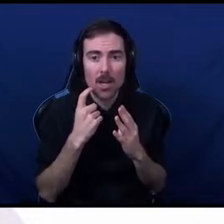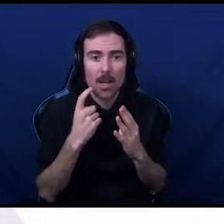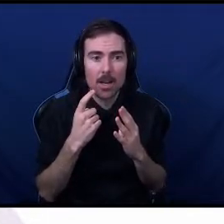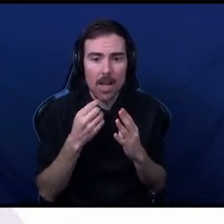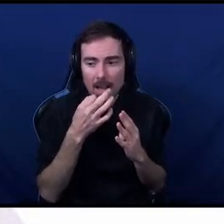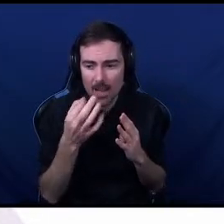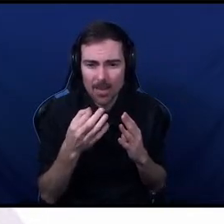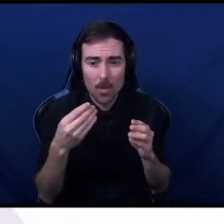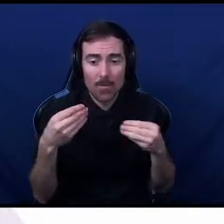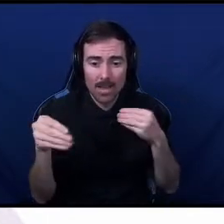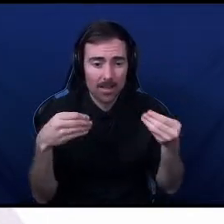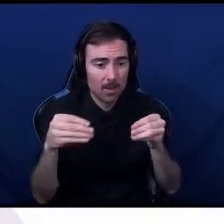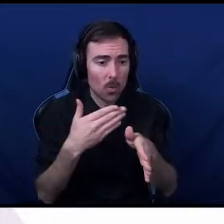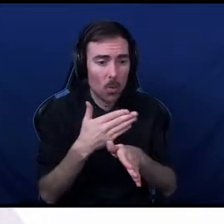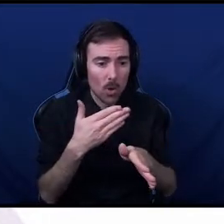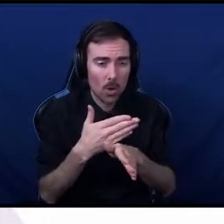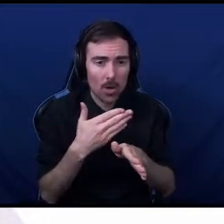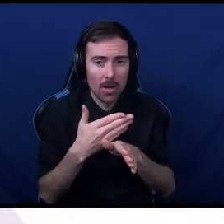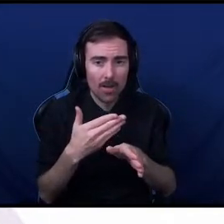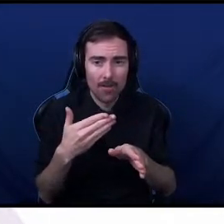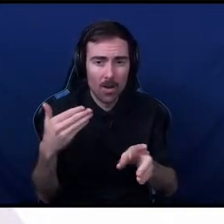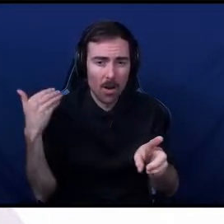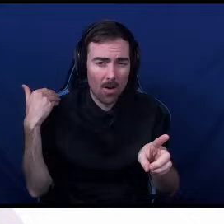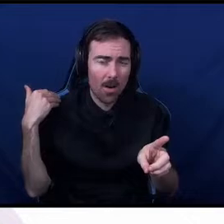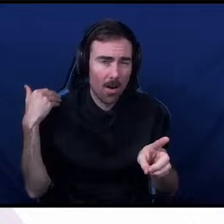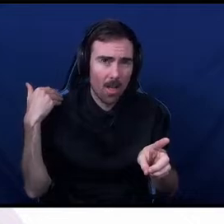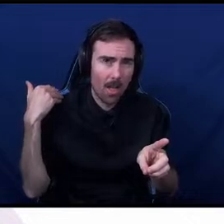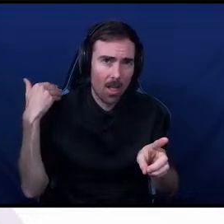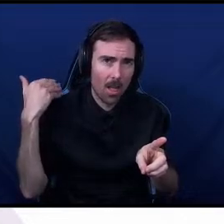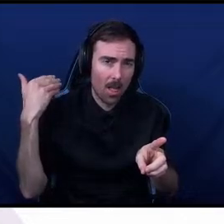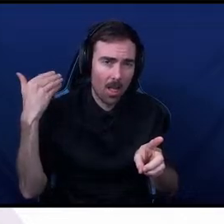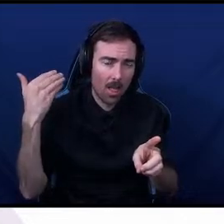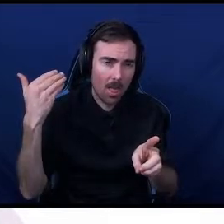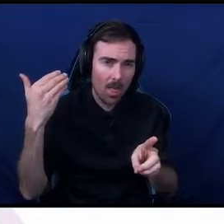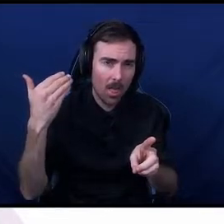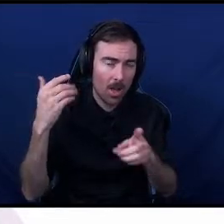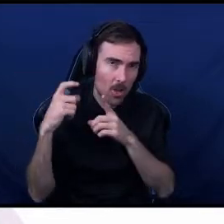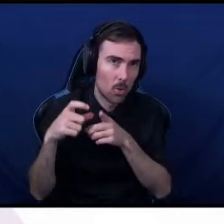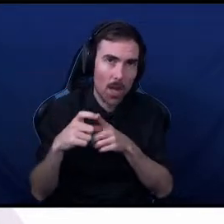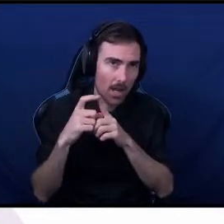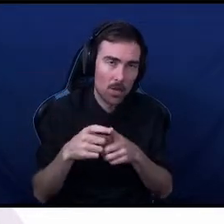for for decades and decades. And we're always told no, sorry, it's too hard can't happen. And then all of a sudden, the